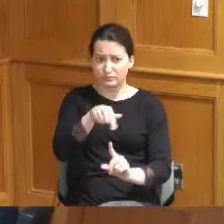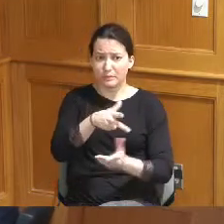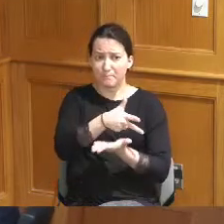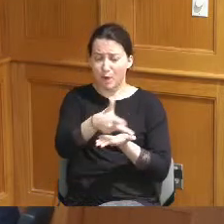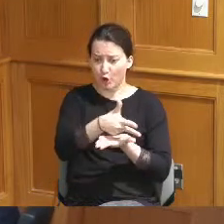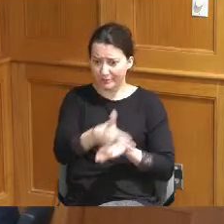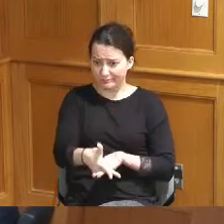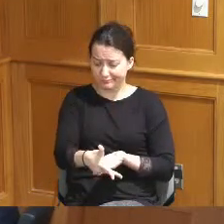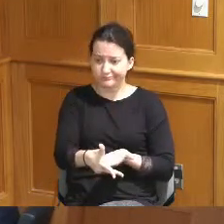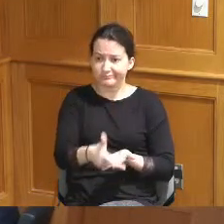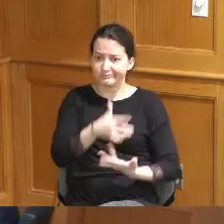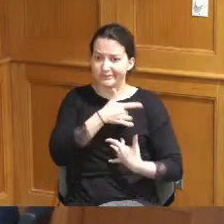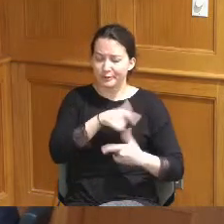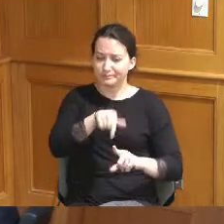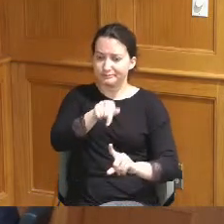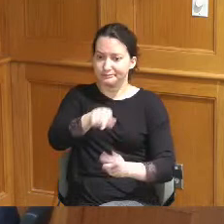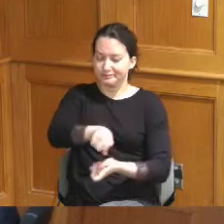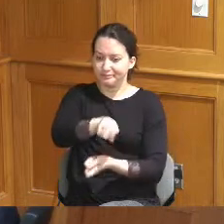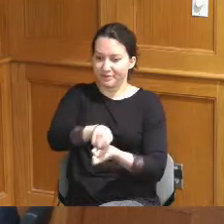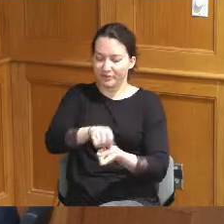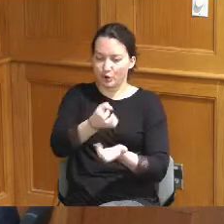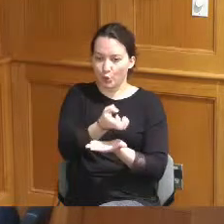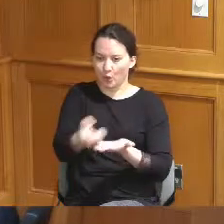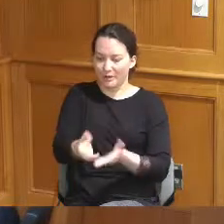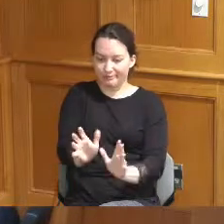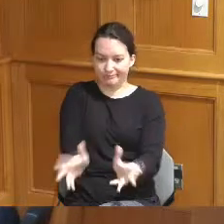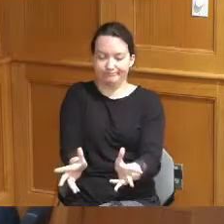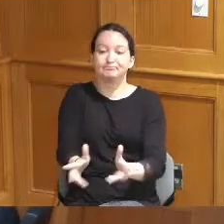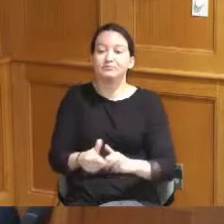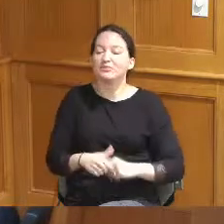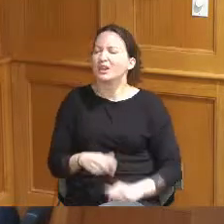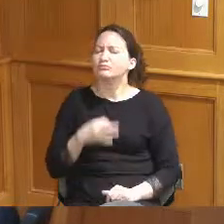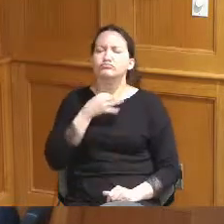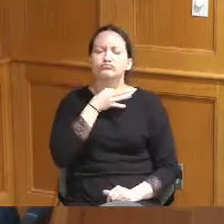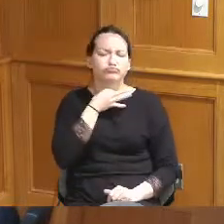be where we'd have the that specific equipment okay I'm just curious I didn't know that we